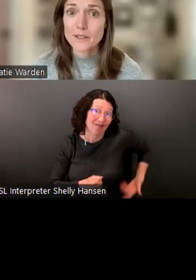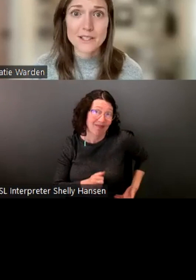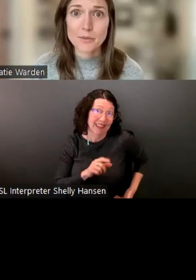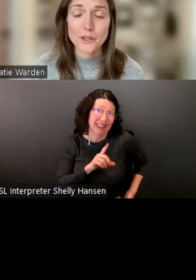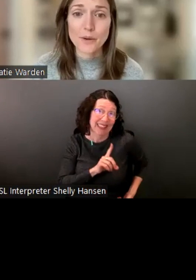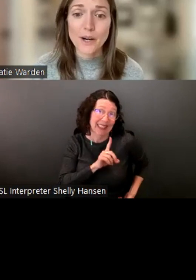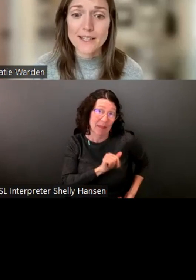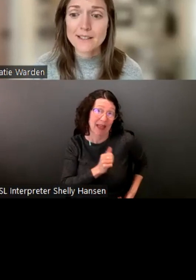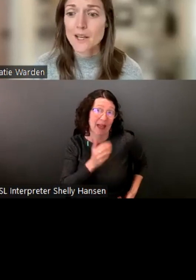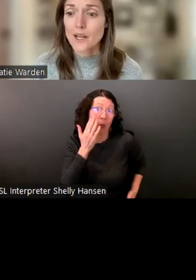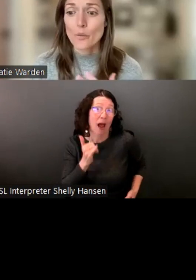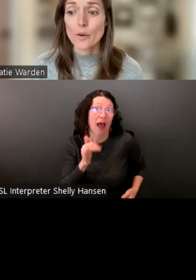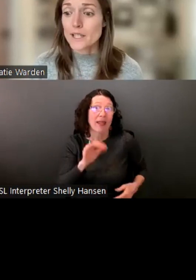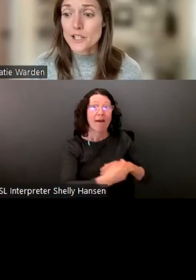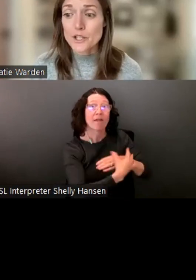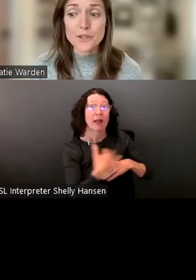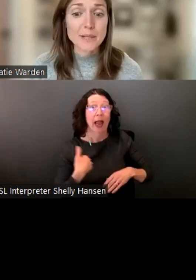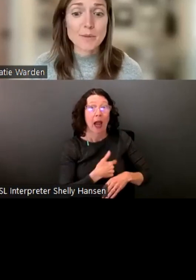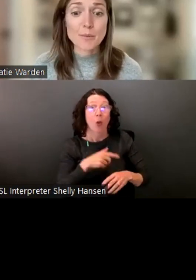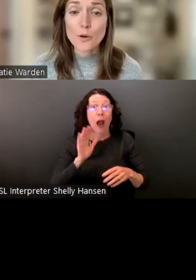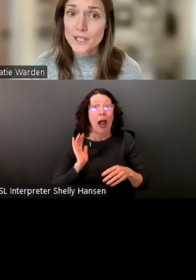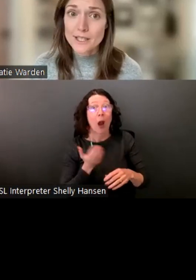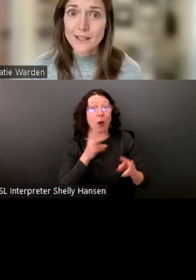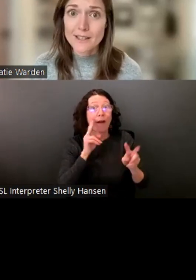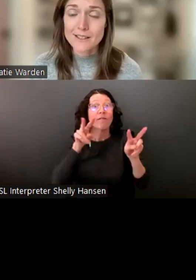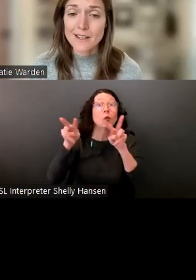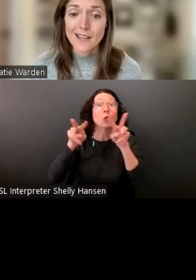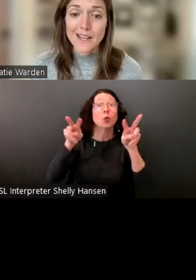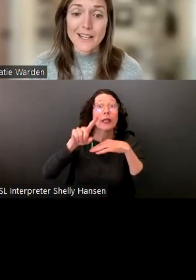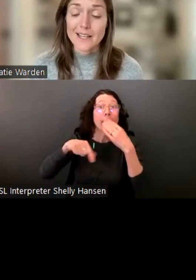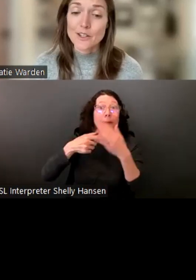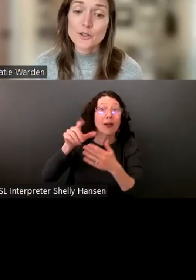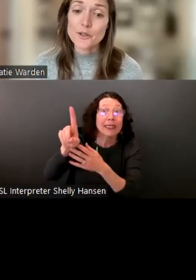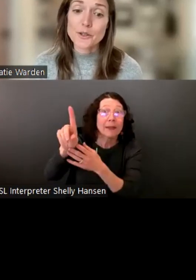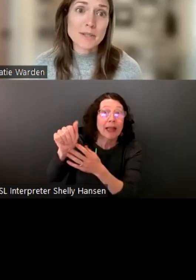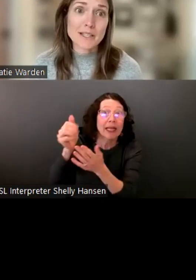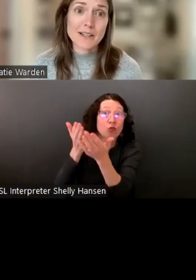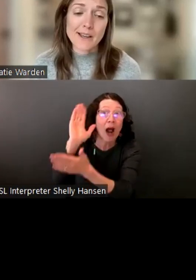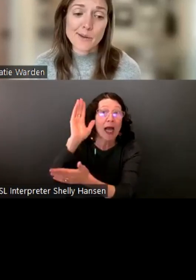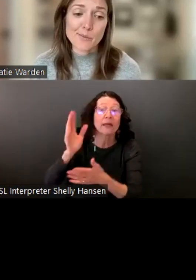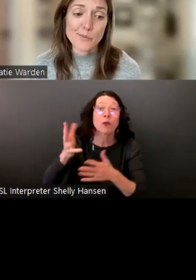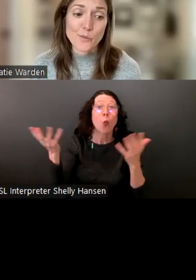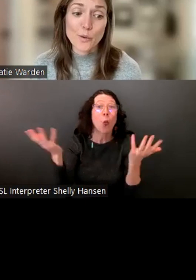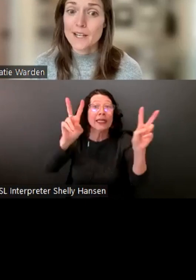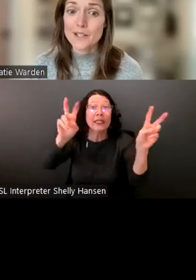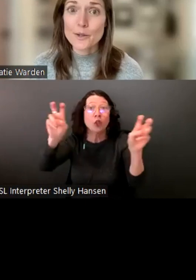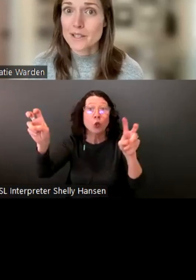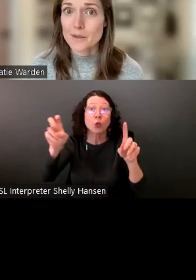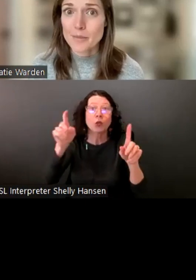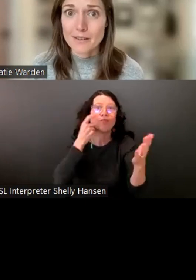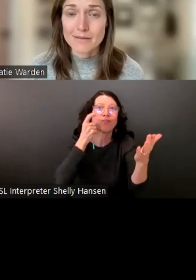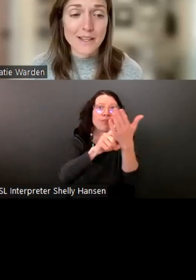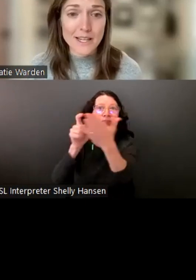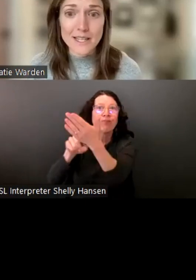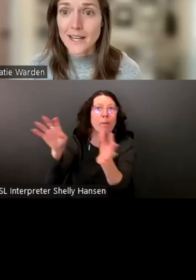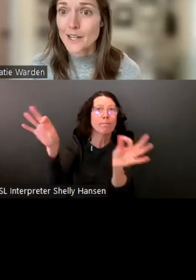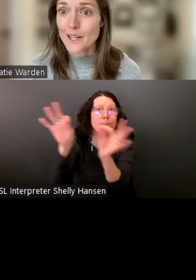on disability rights, what issues seem important to us. It can also limit what I notice about the ADA